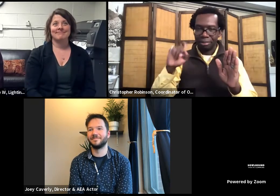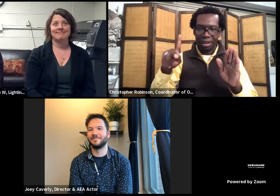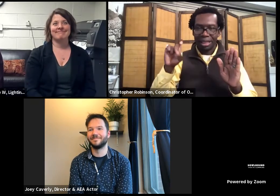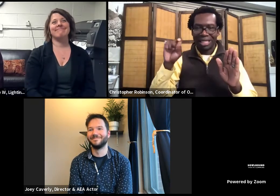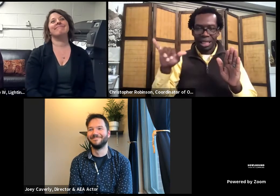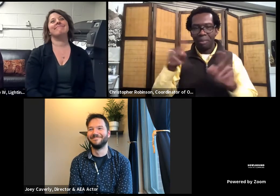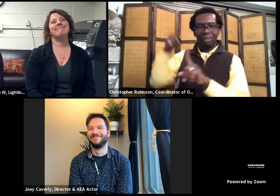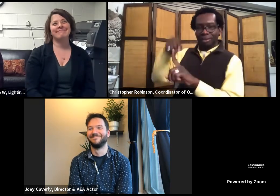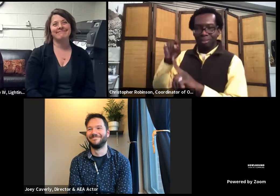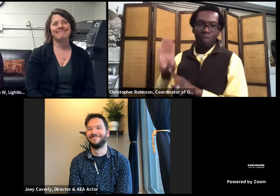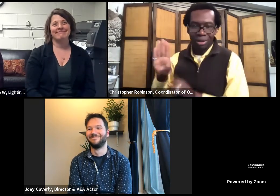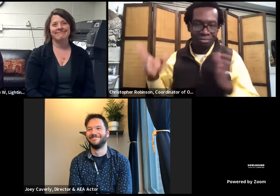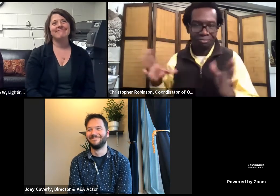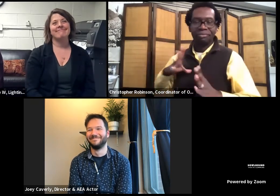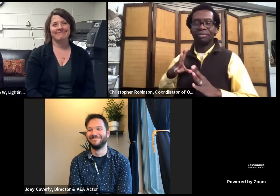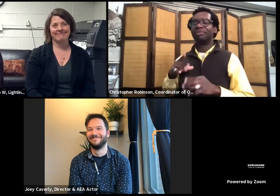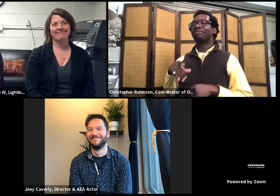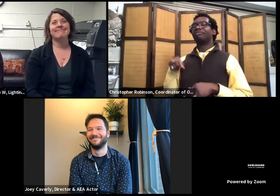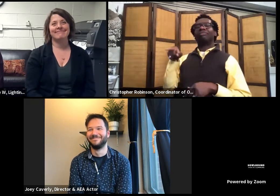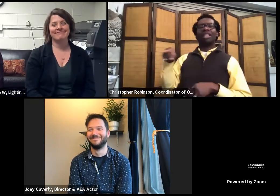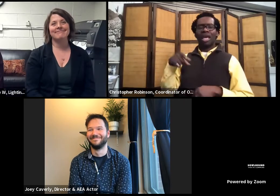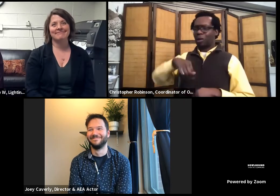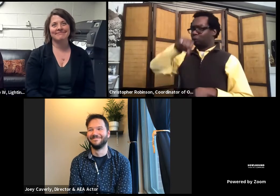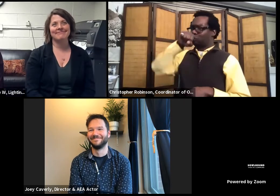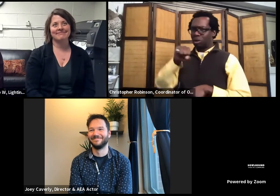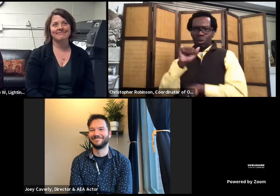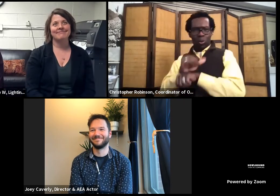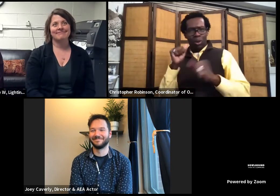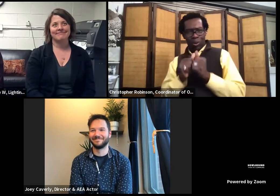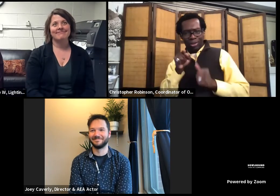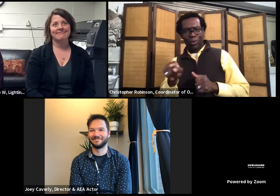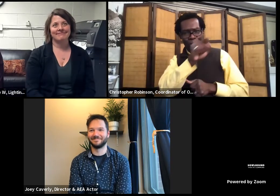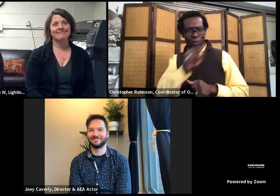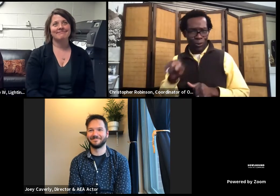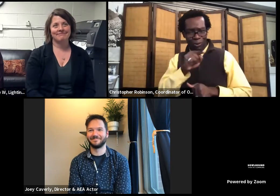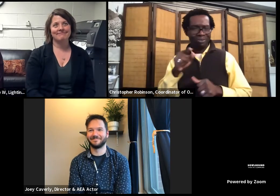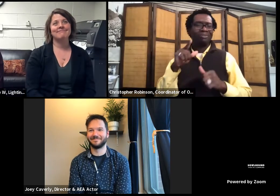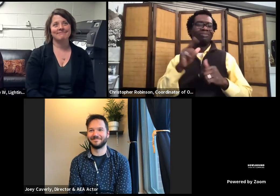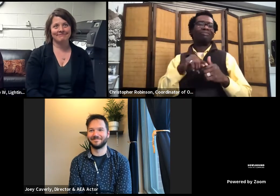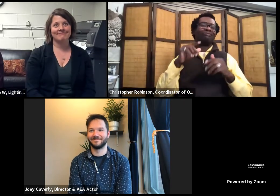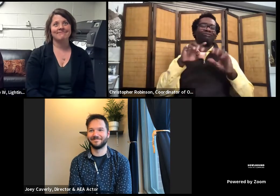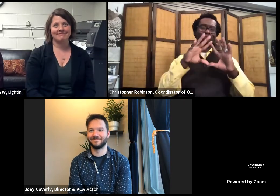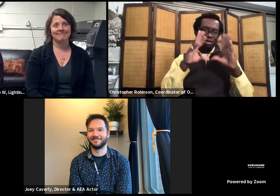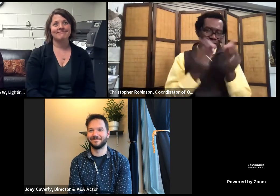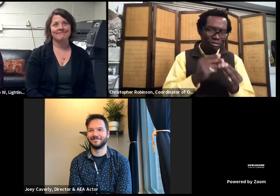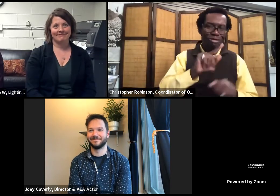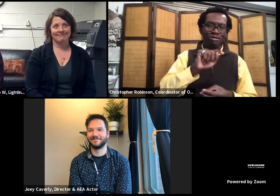I think every state has a SpeakEasy, but the one in Boston, anyway. They love working with you guys